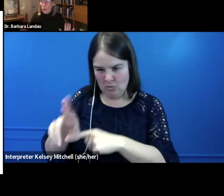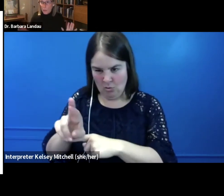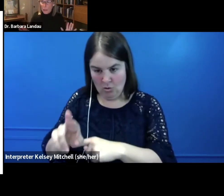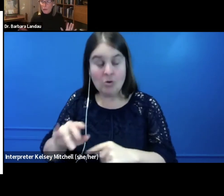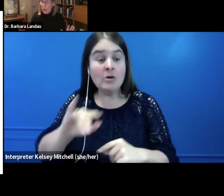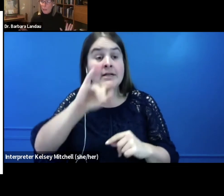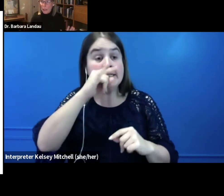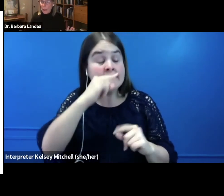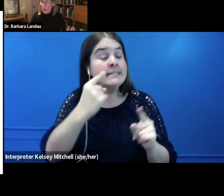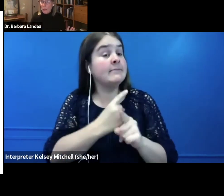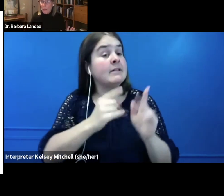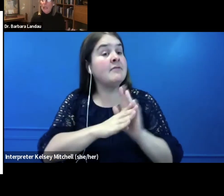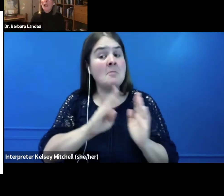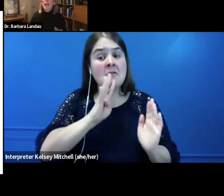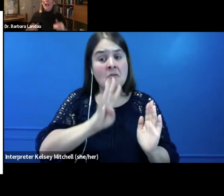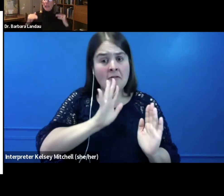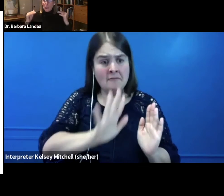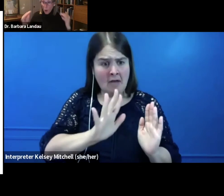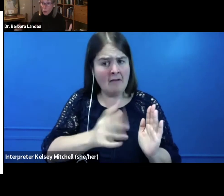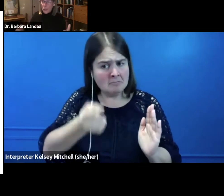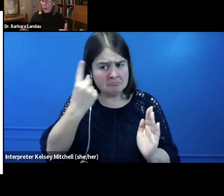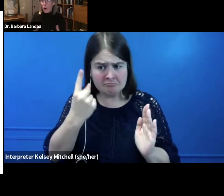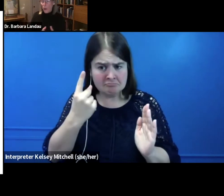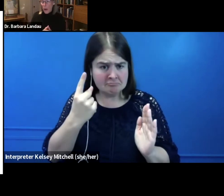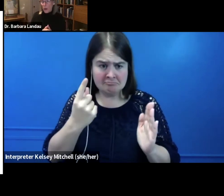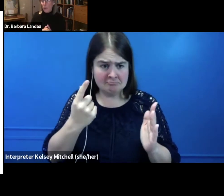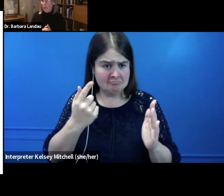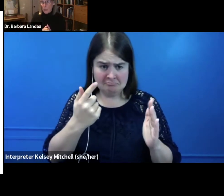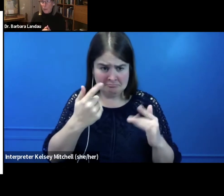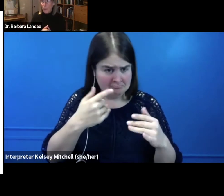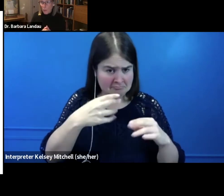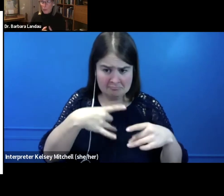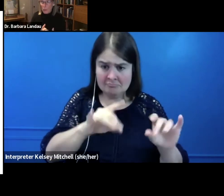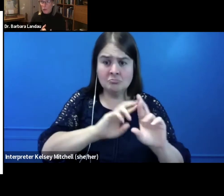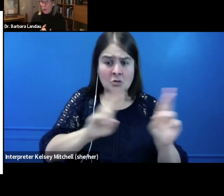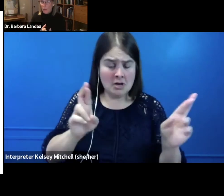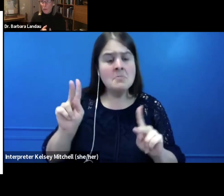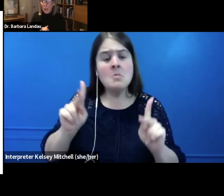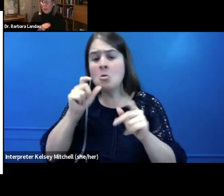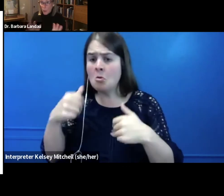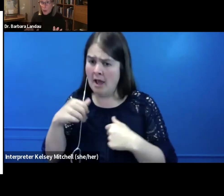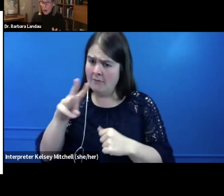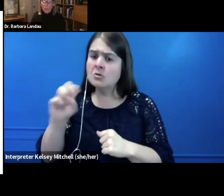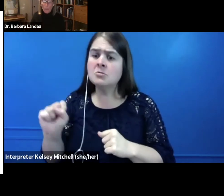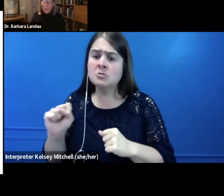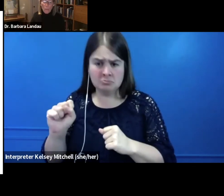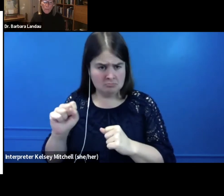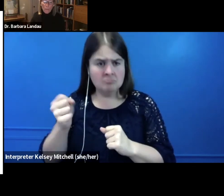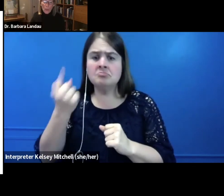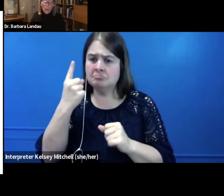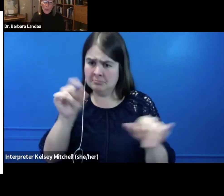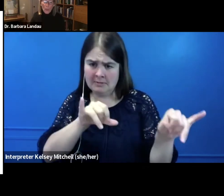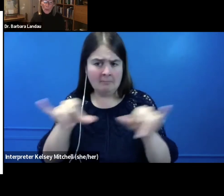typically developing kids and is also acquired by people with